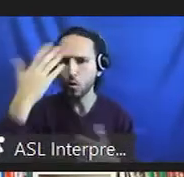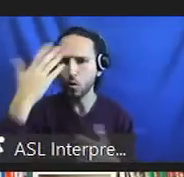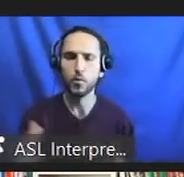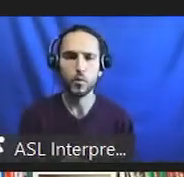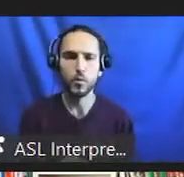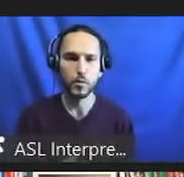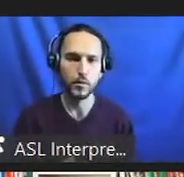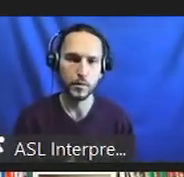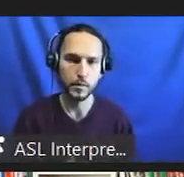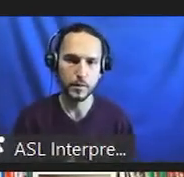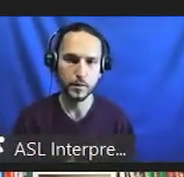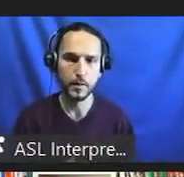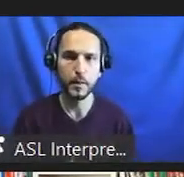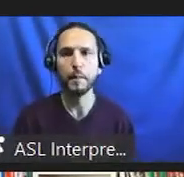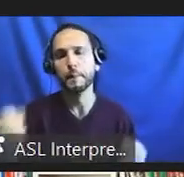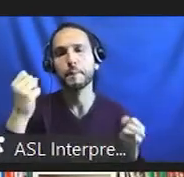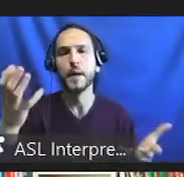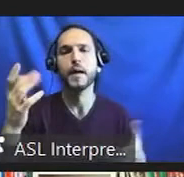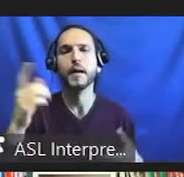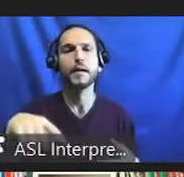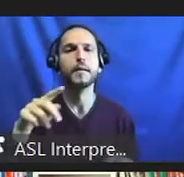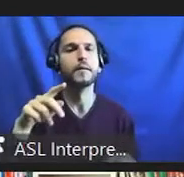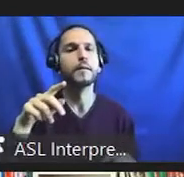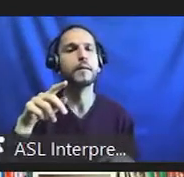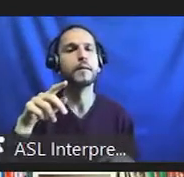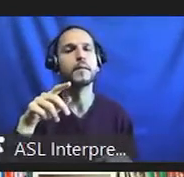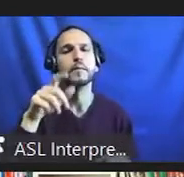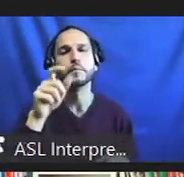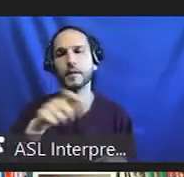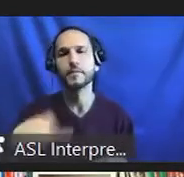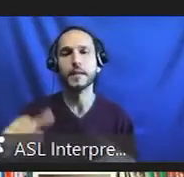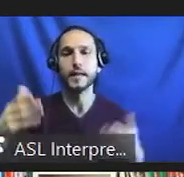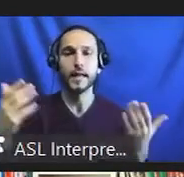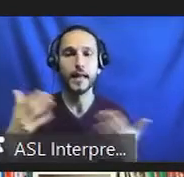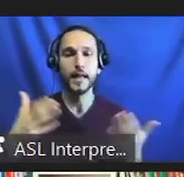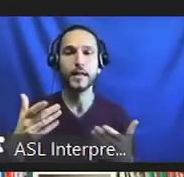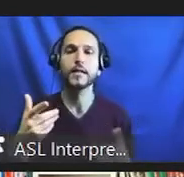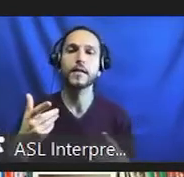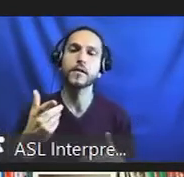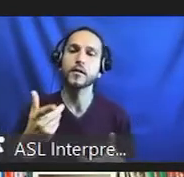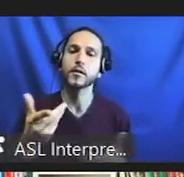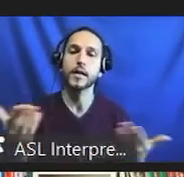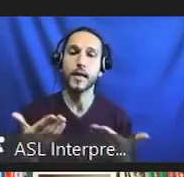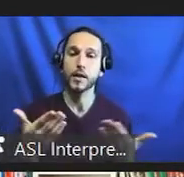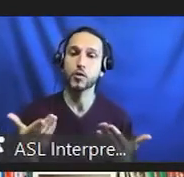Many people here at the seminar today, just by virtue of sitting in here today,